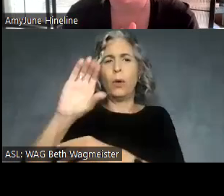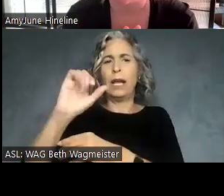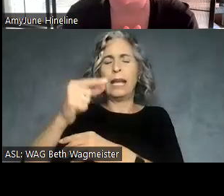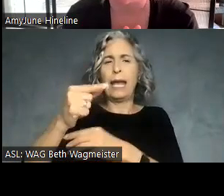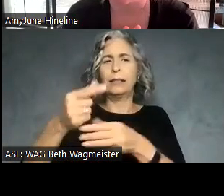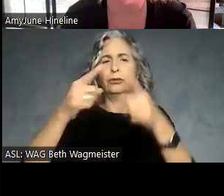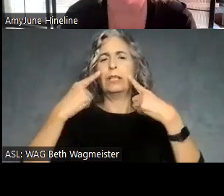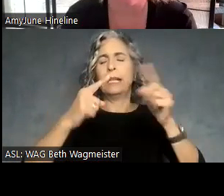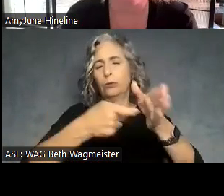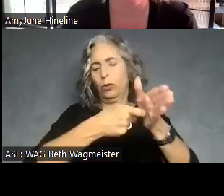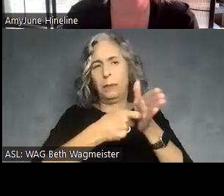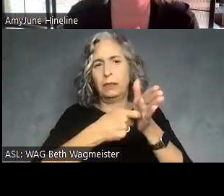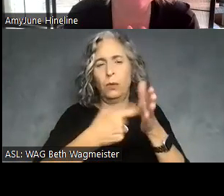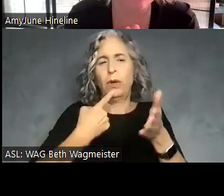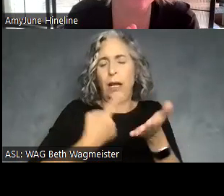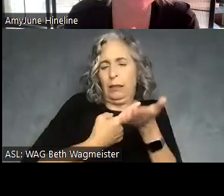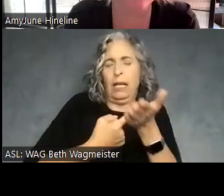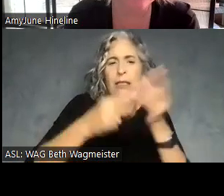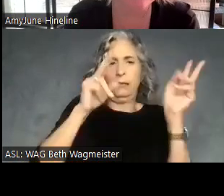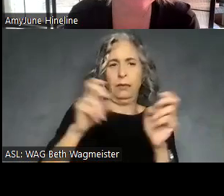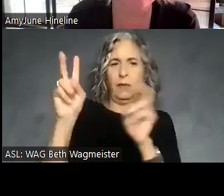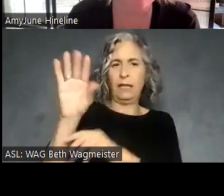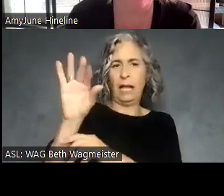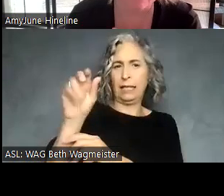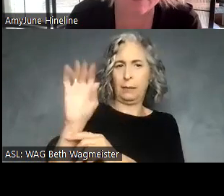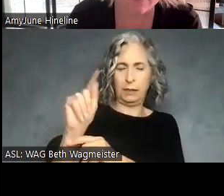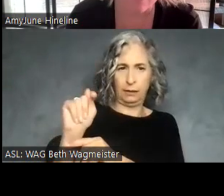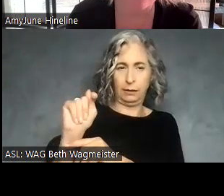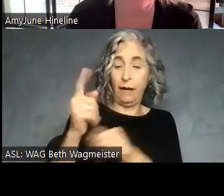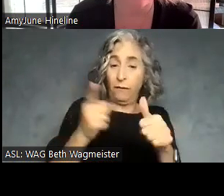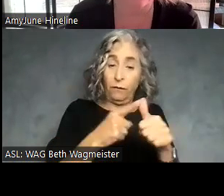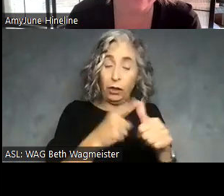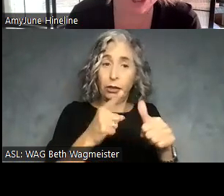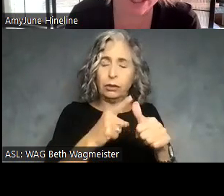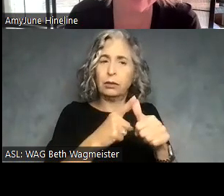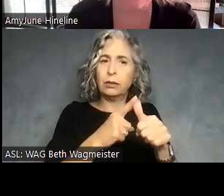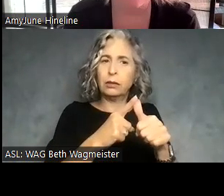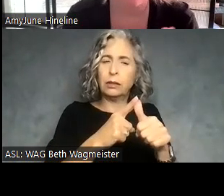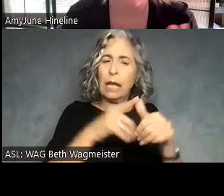is really our first defense when it comes to online security. When authentication requires